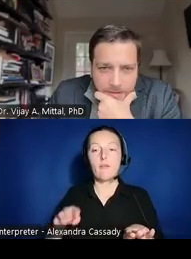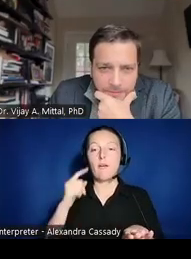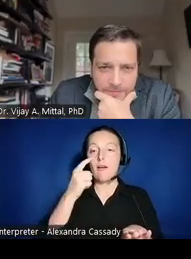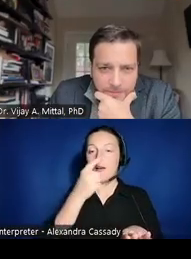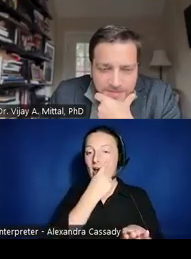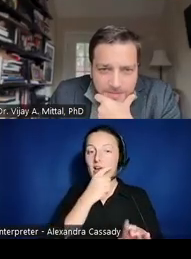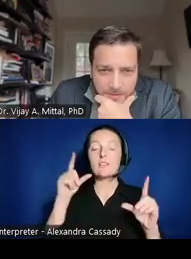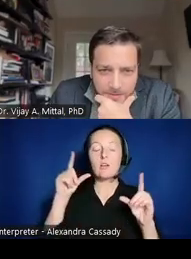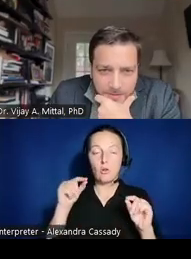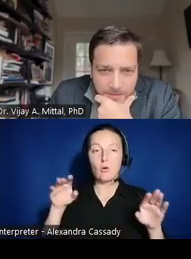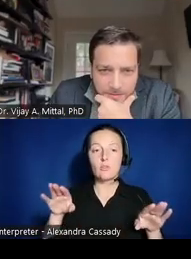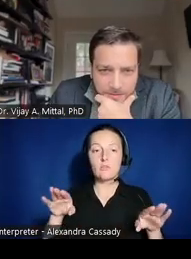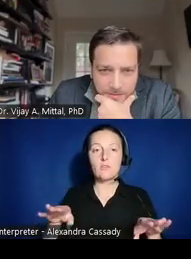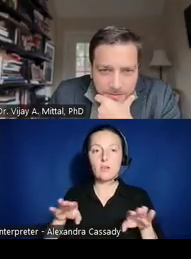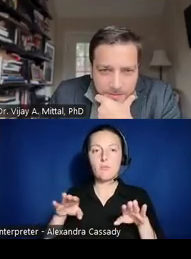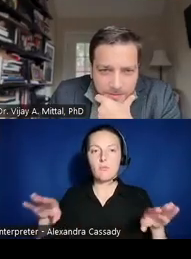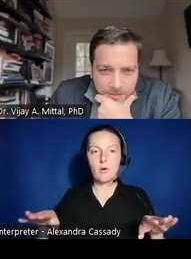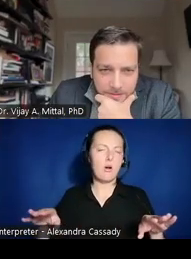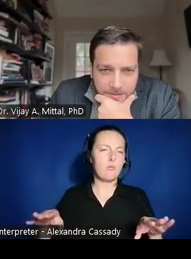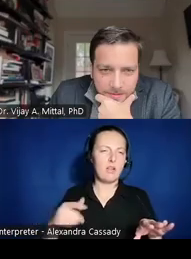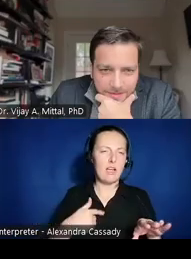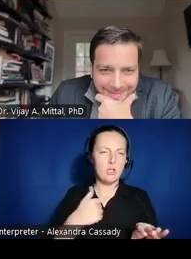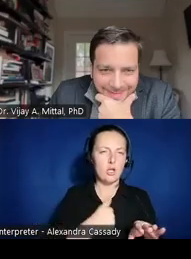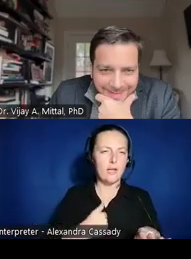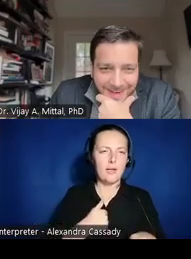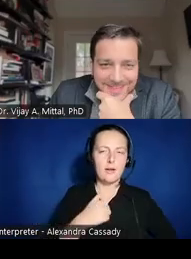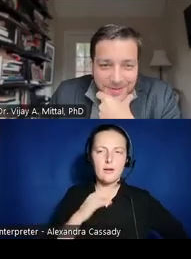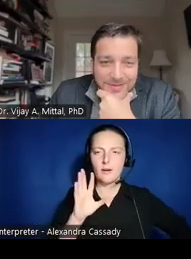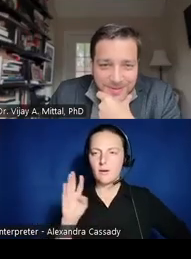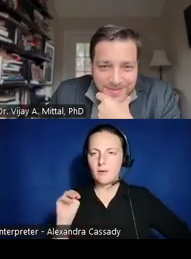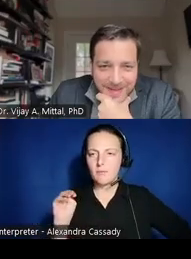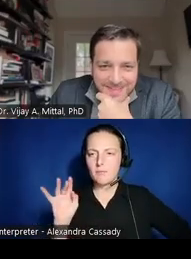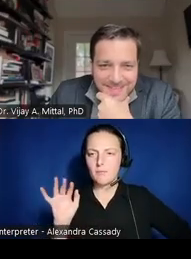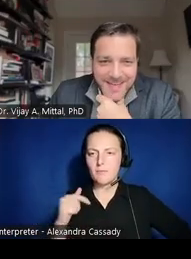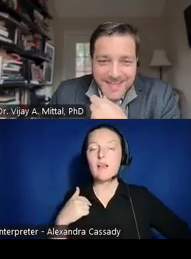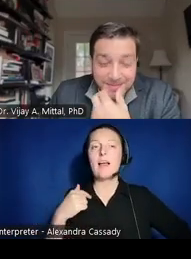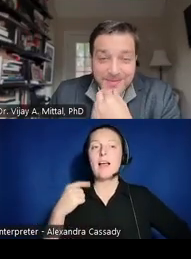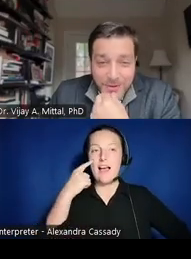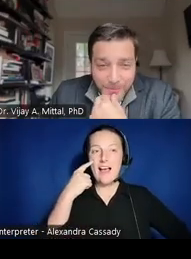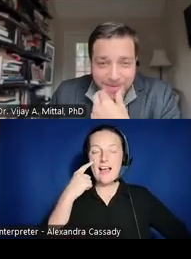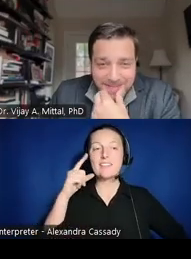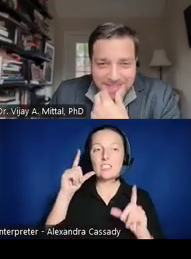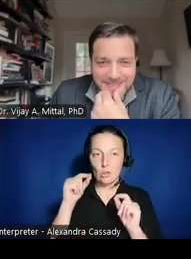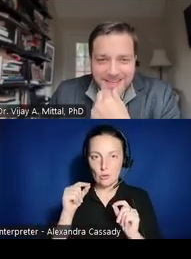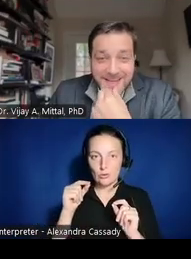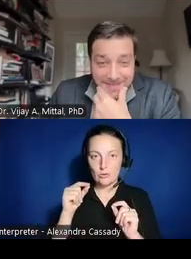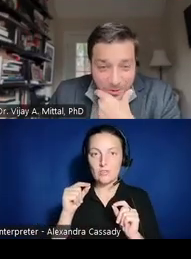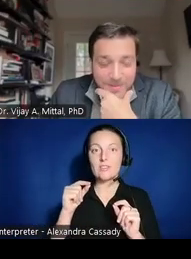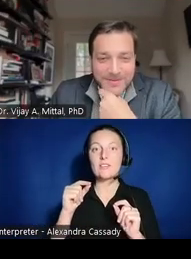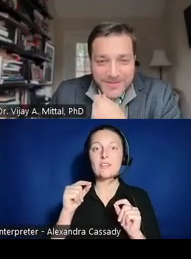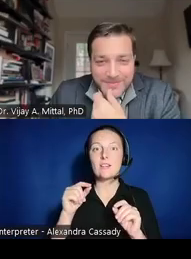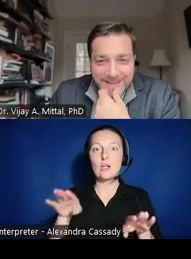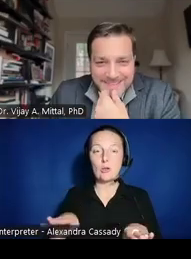uh I'm sorry. Uh eyes closed closed based, eyes closed, open based, eyes open, closed base,